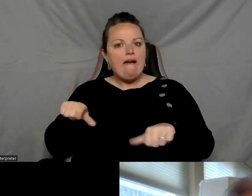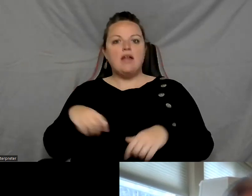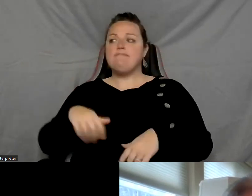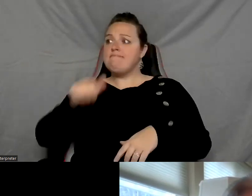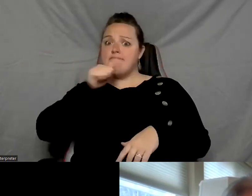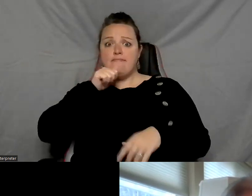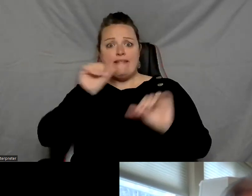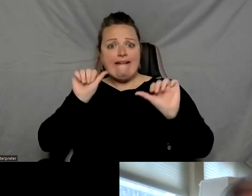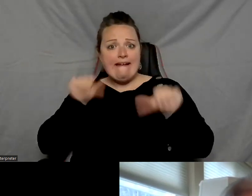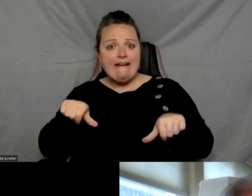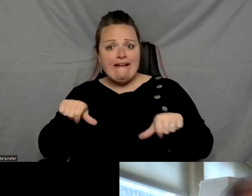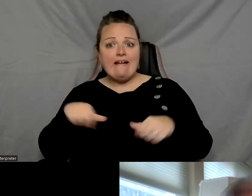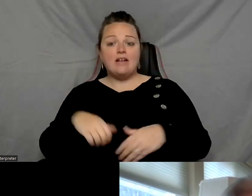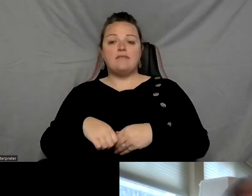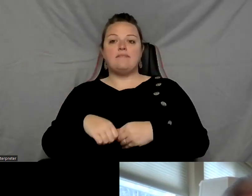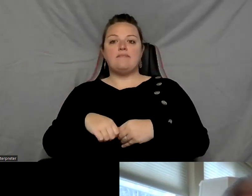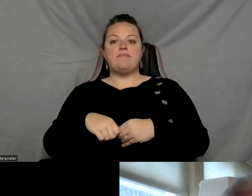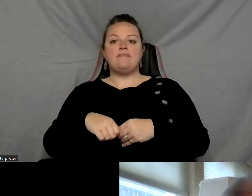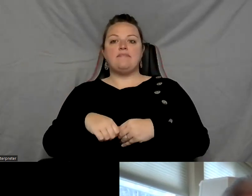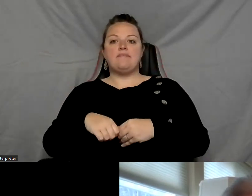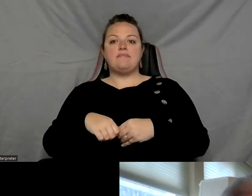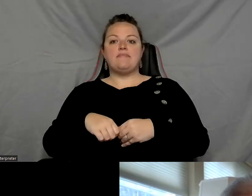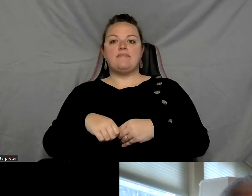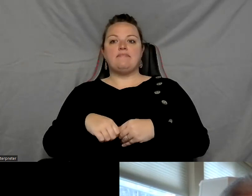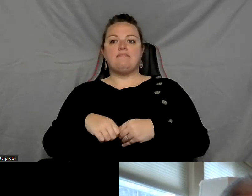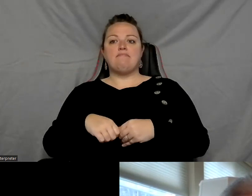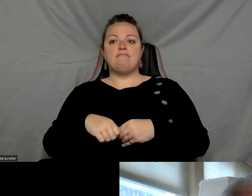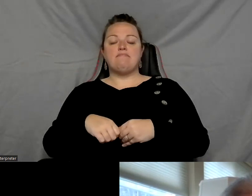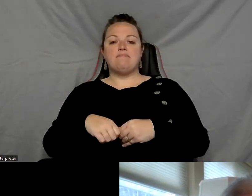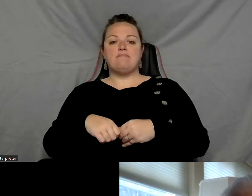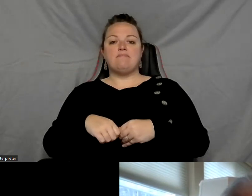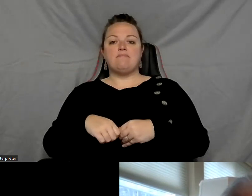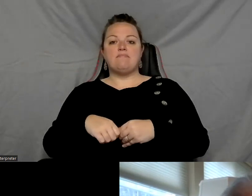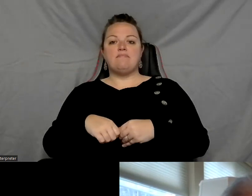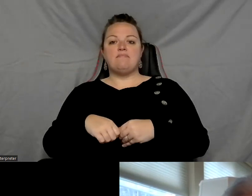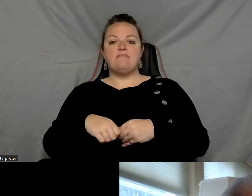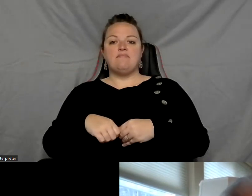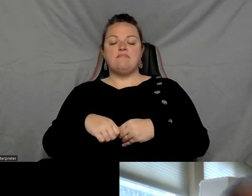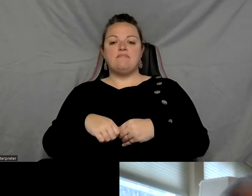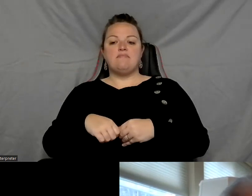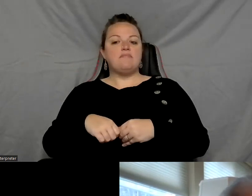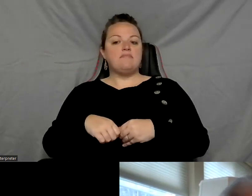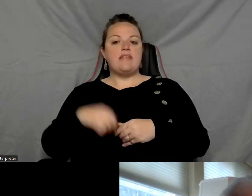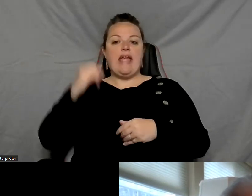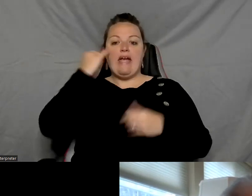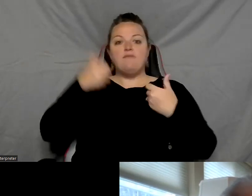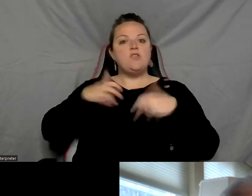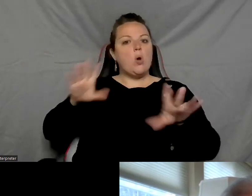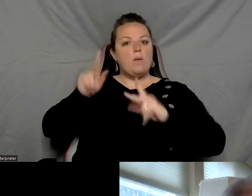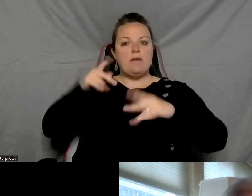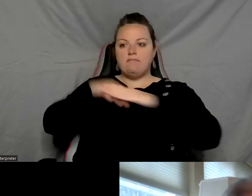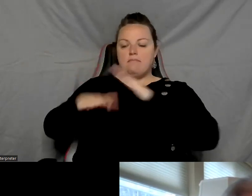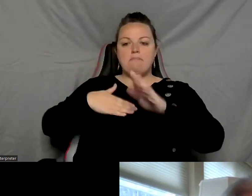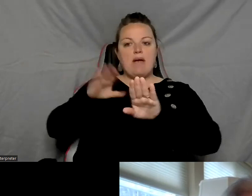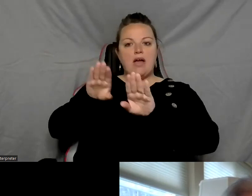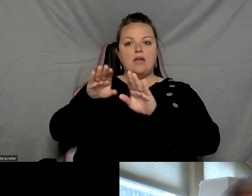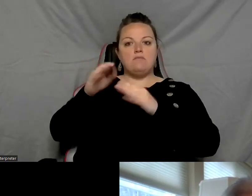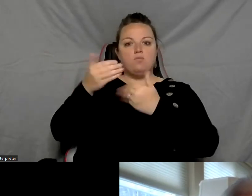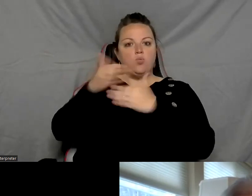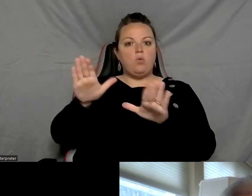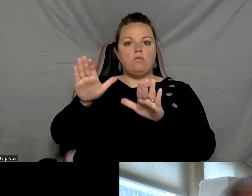That no one can get their room into their room if they don't want them to. So I'm thankful